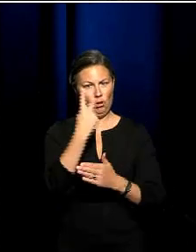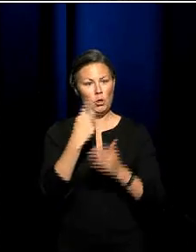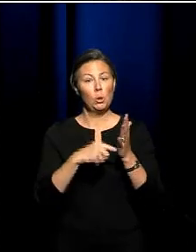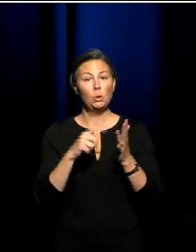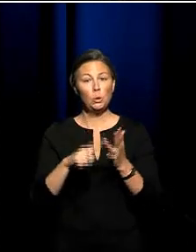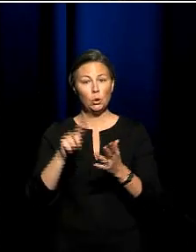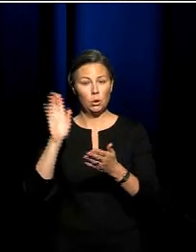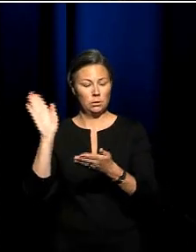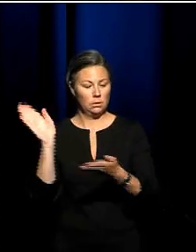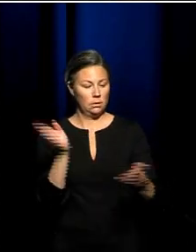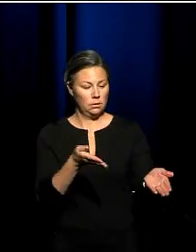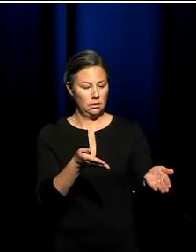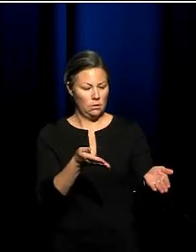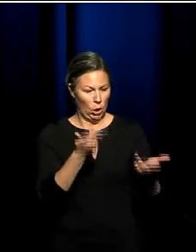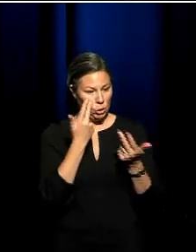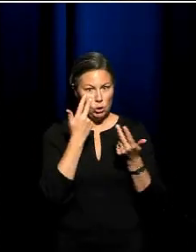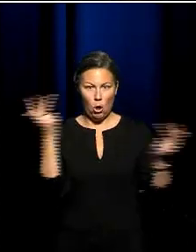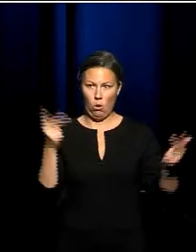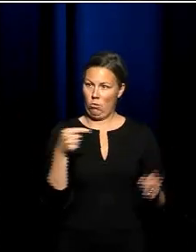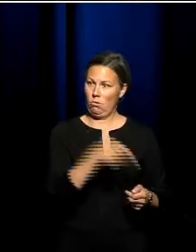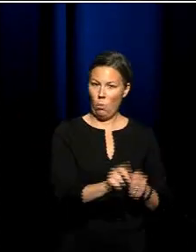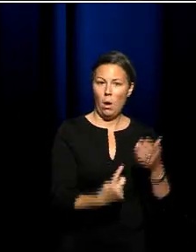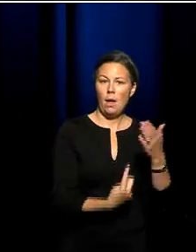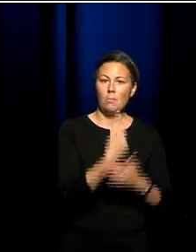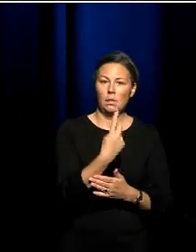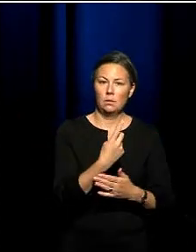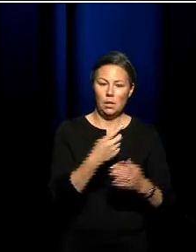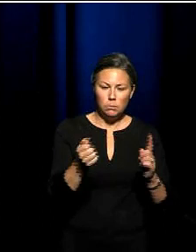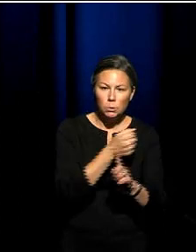abuse of people with disability and to help realise the rights of people with